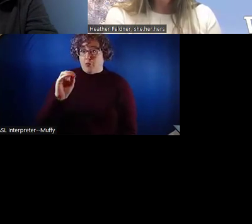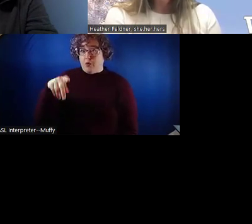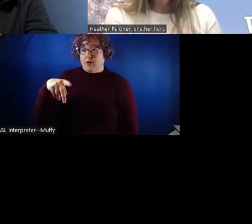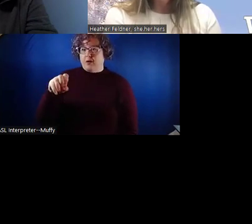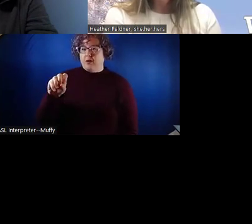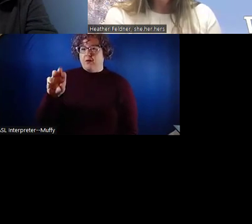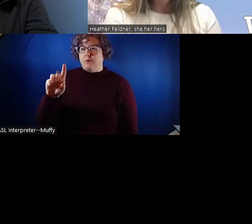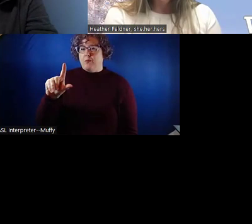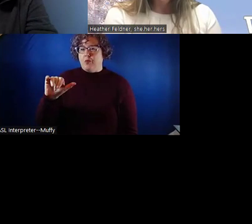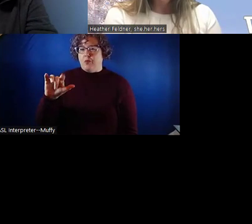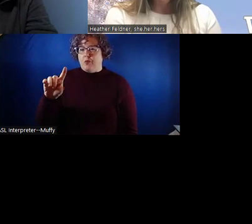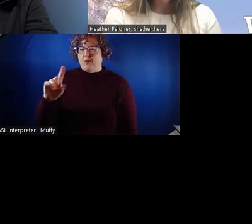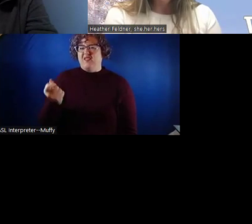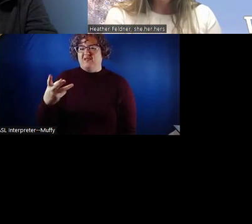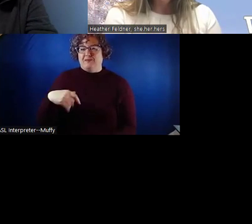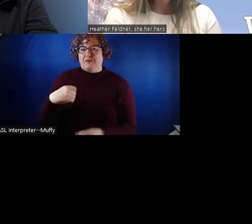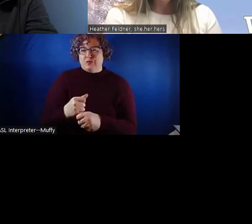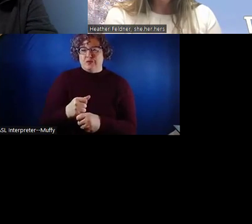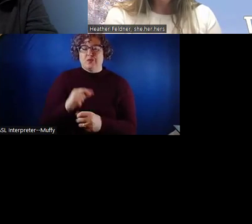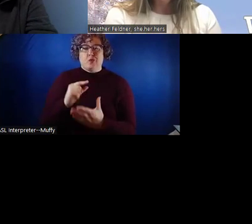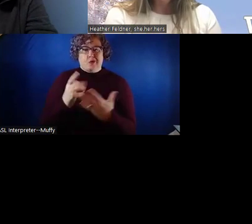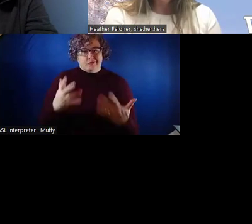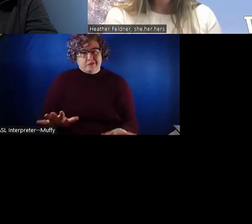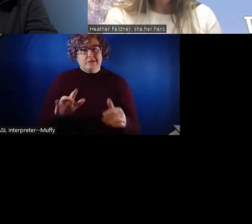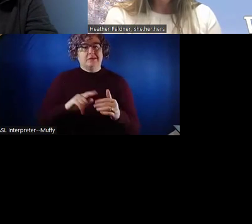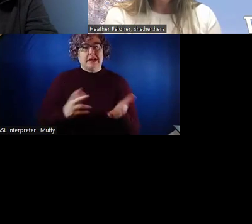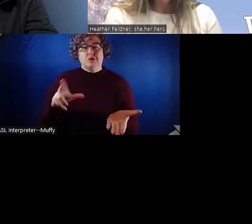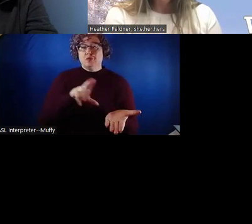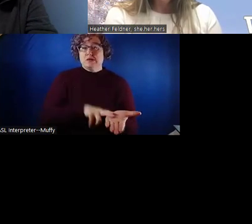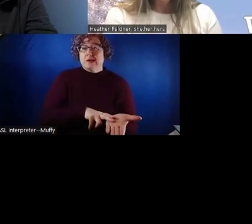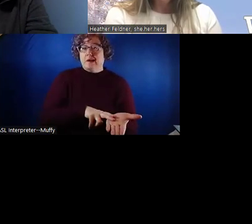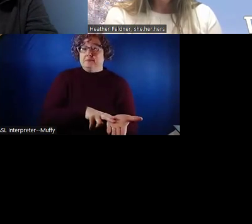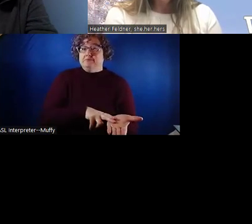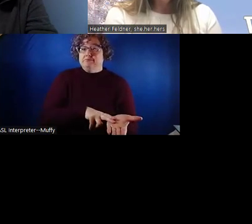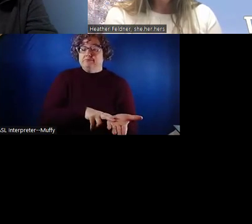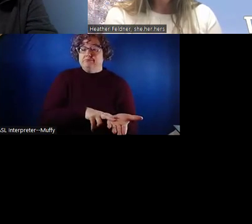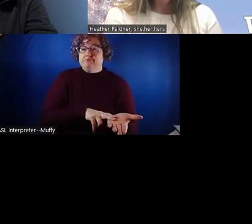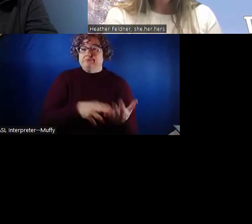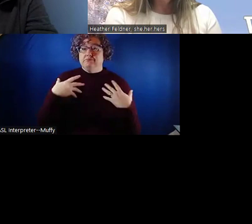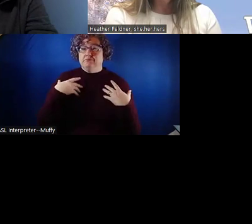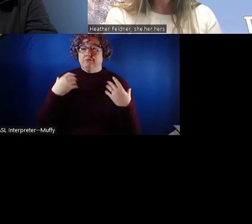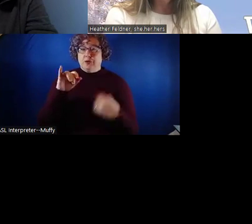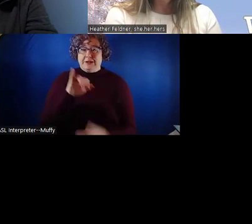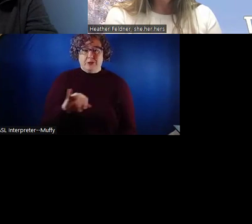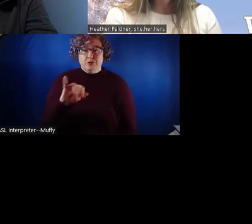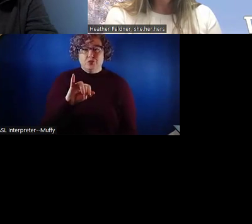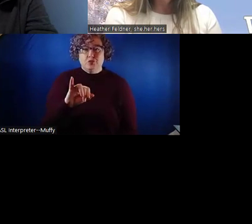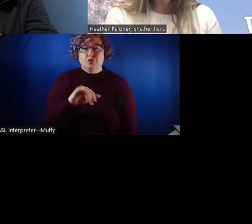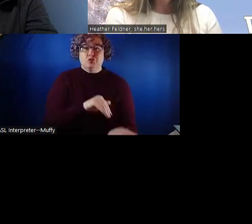after my education, I needed to sign up for health insurance and also medical appointments.